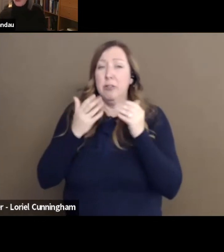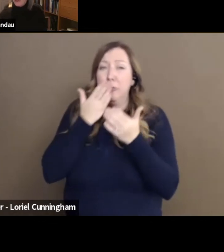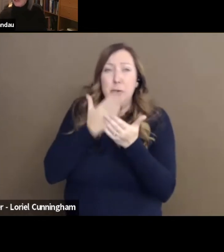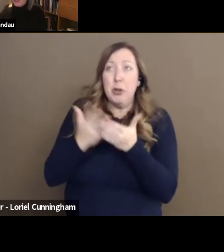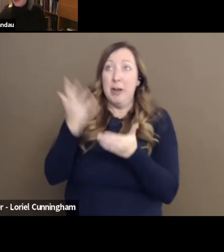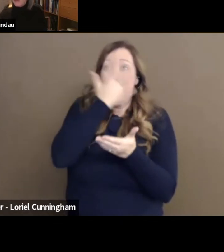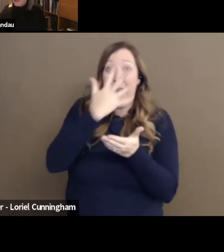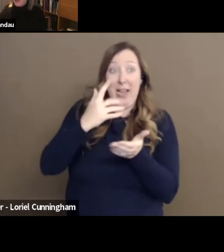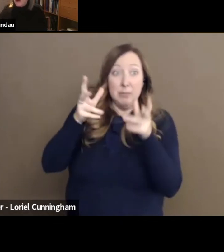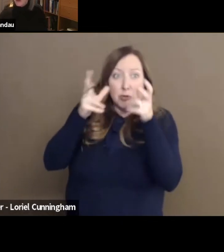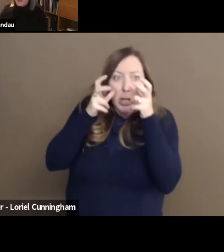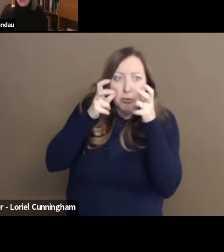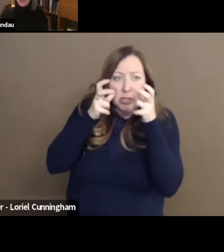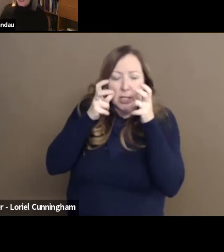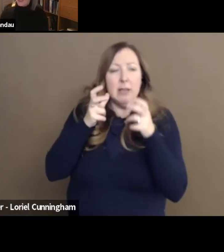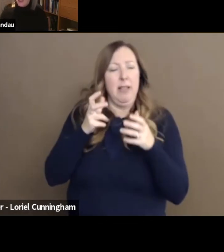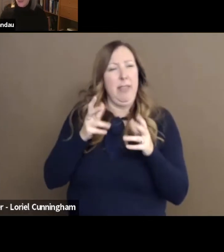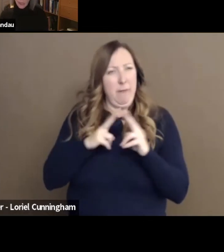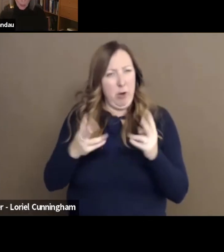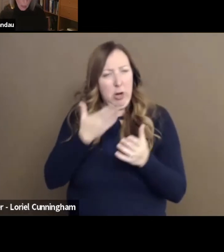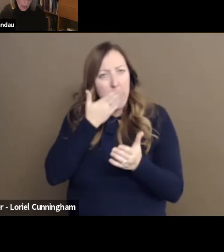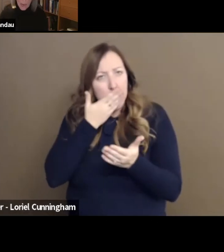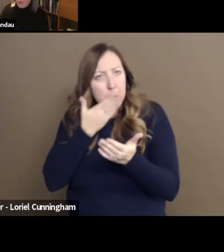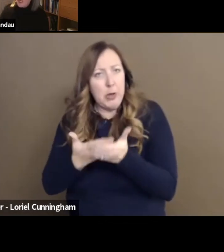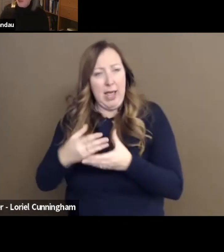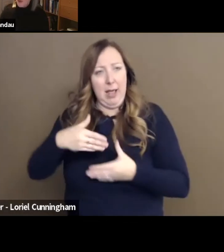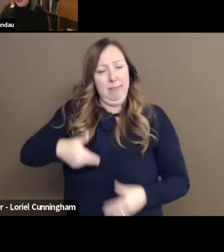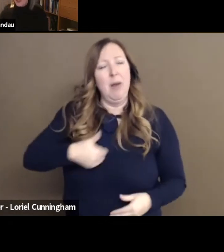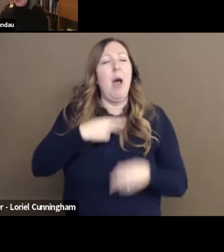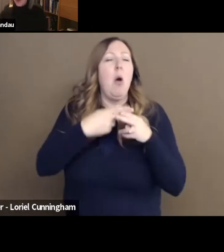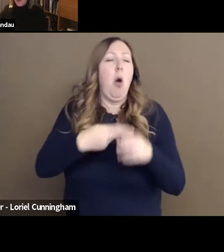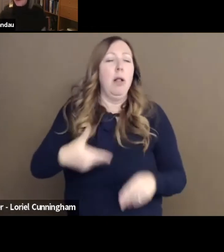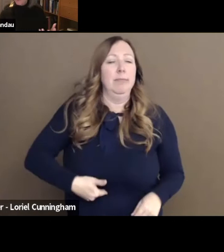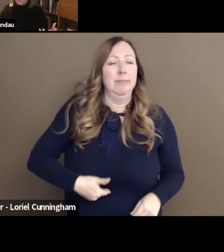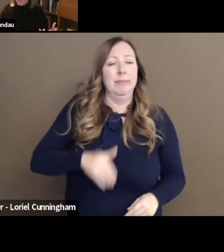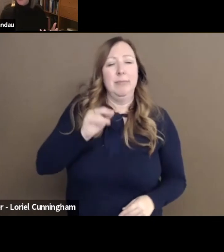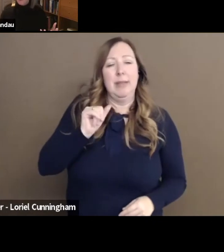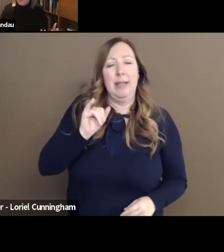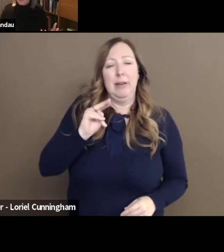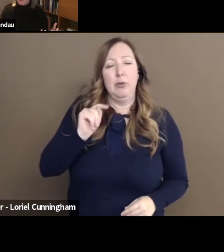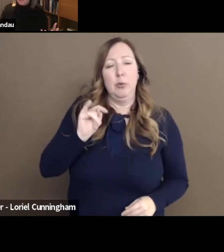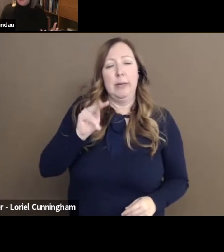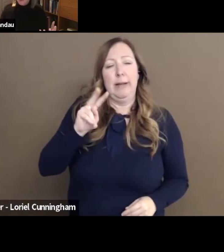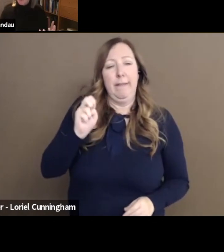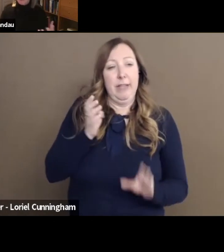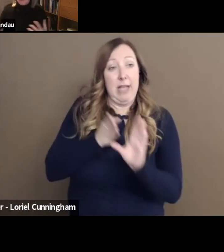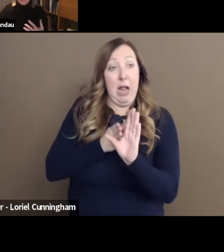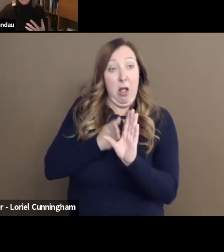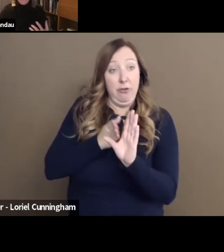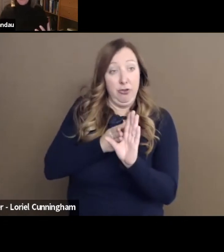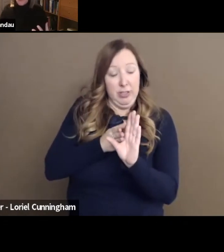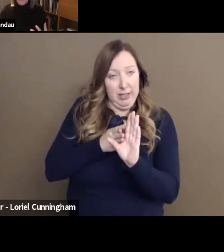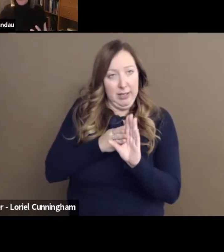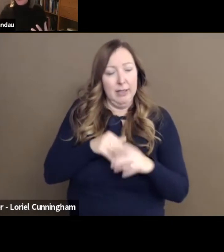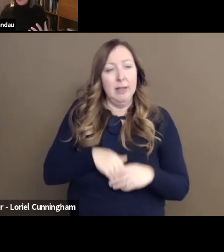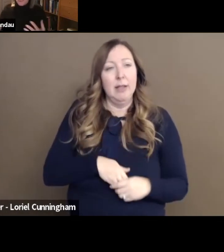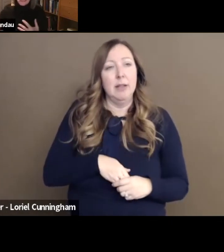call intuitive psychology this is tested by asking them questions about whether a child is actually